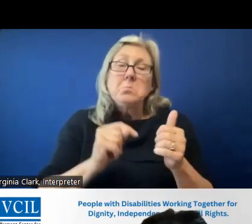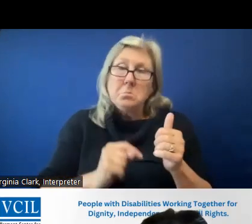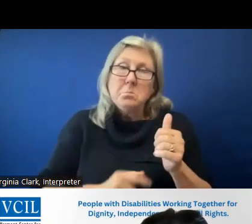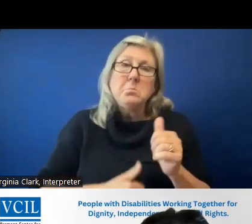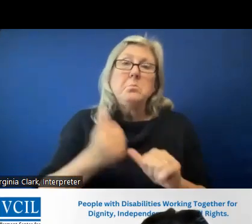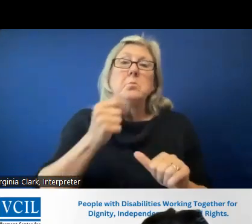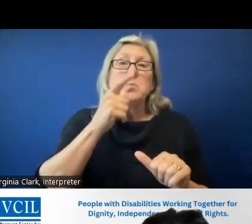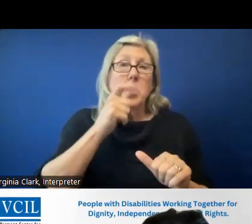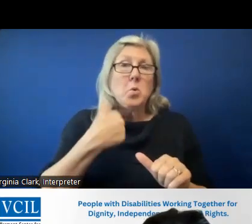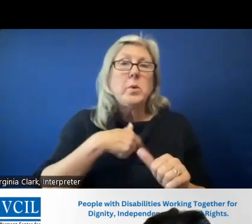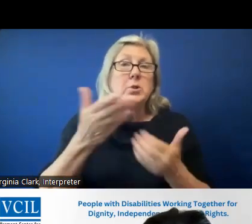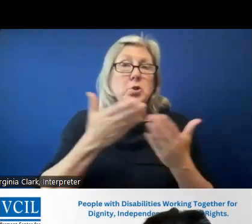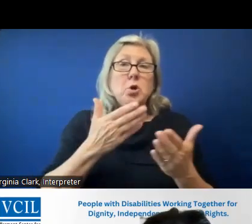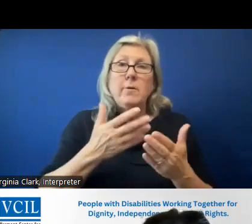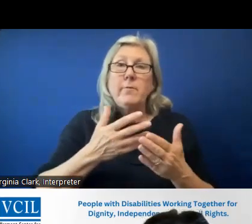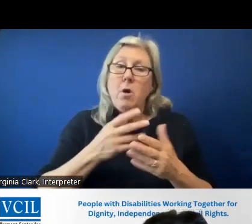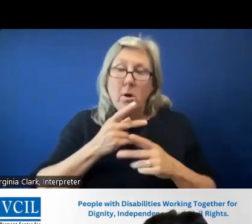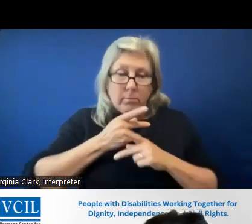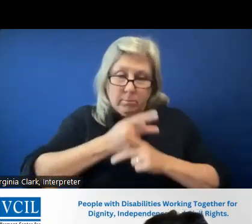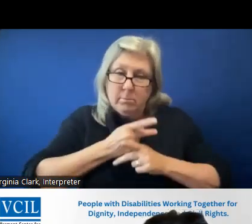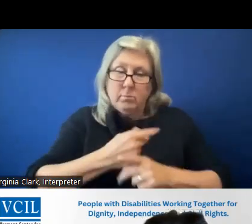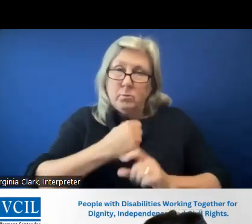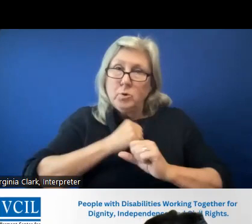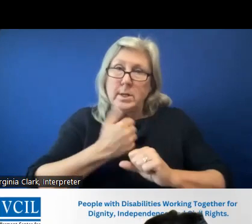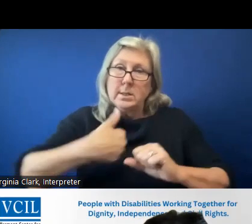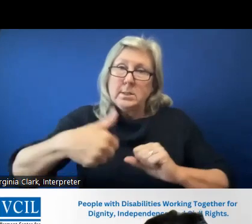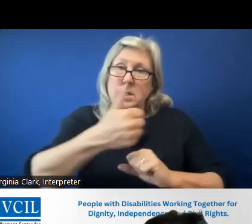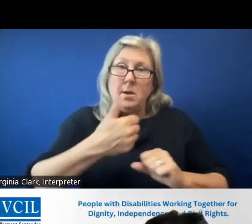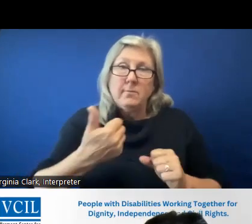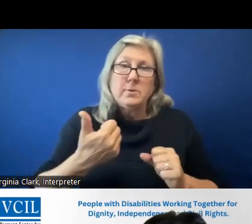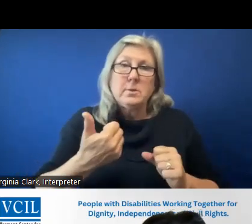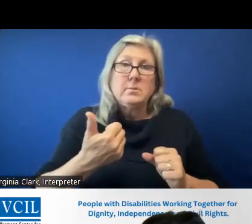levels of precautions to protect themselves, half have had COVID at least once with the